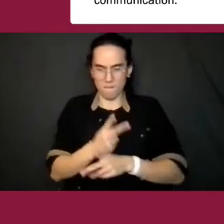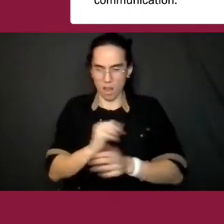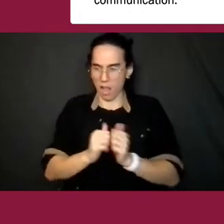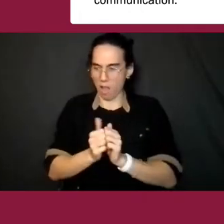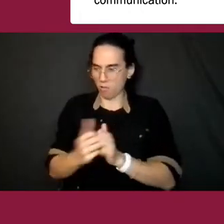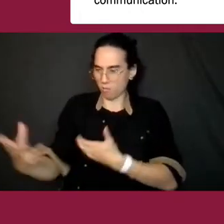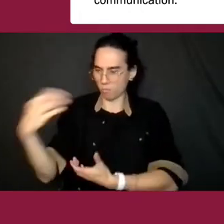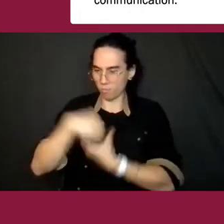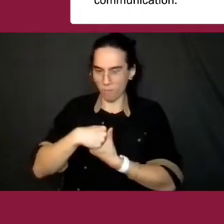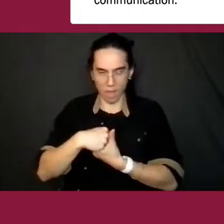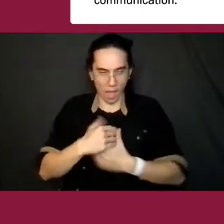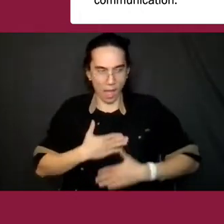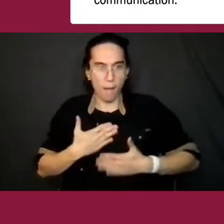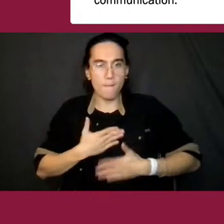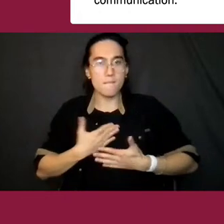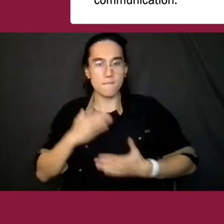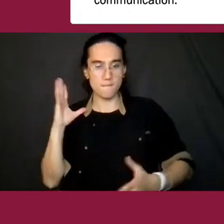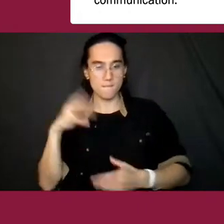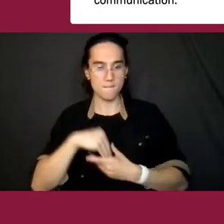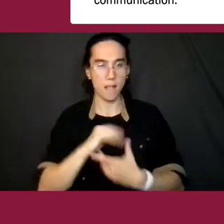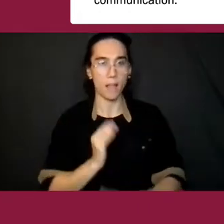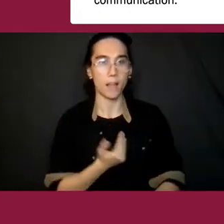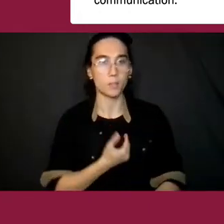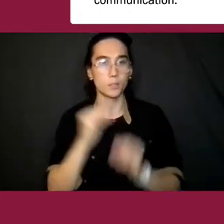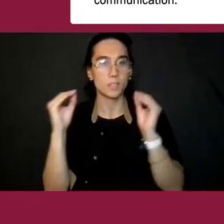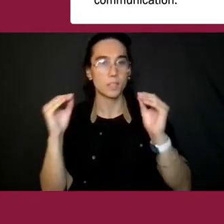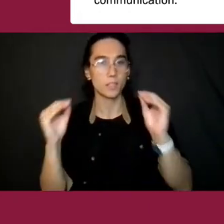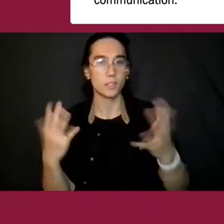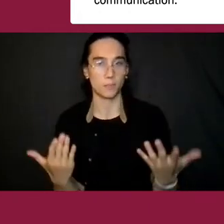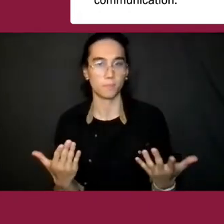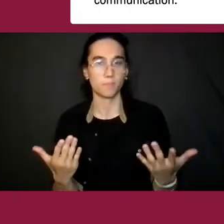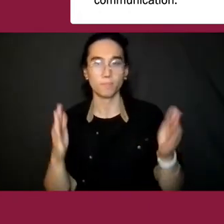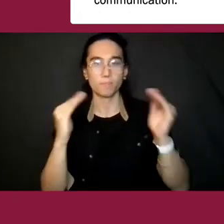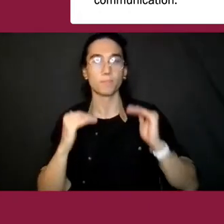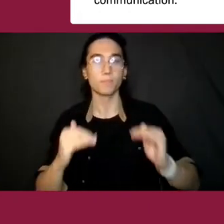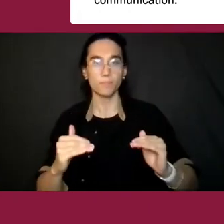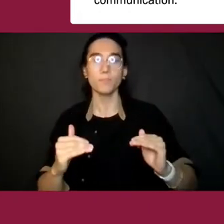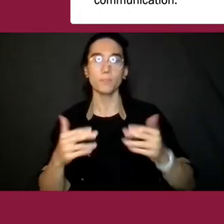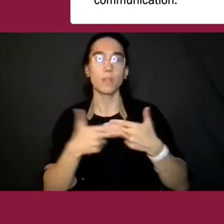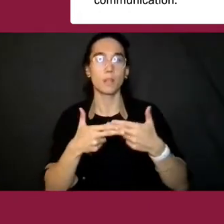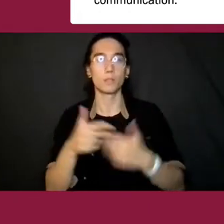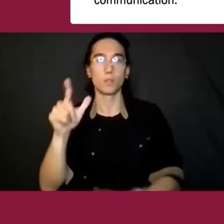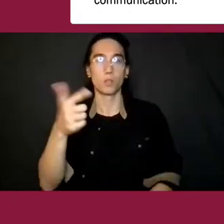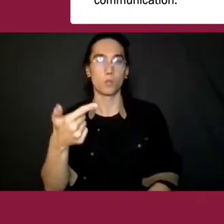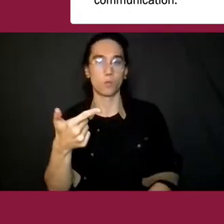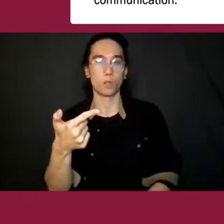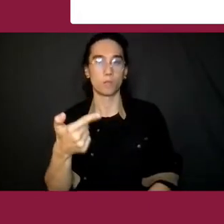And next slide, number 21. We can create a happy learning environment.